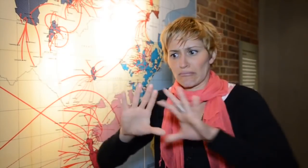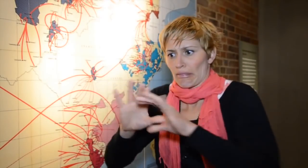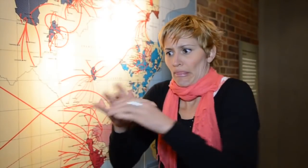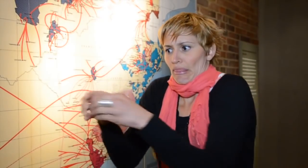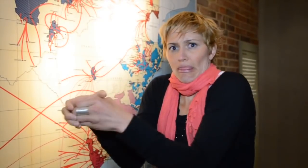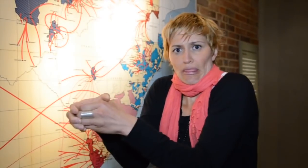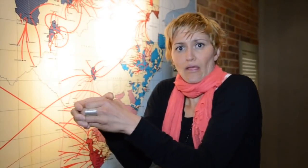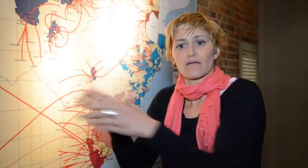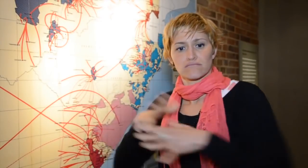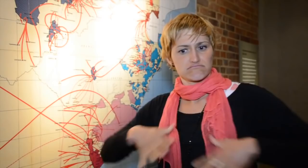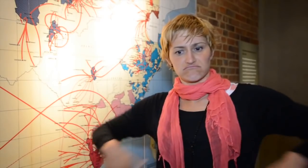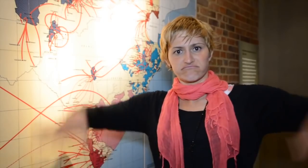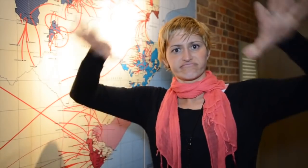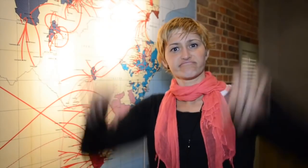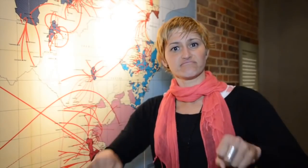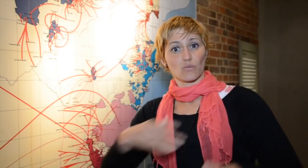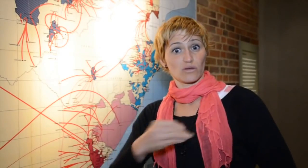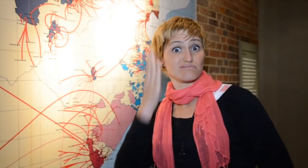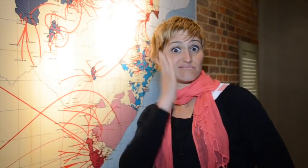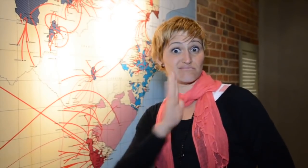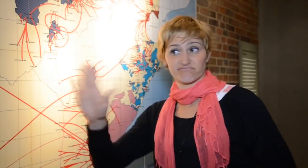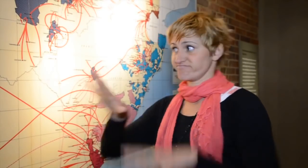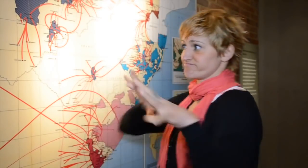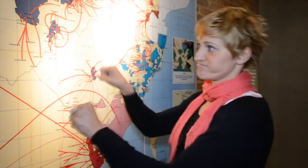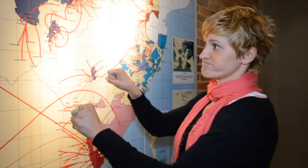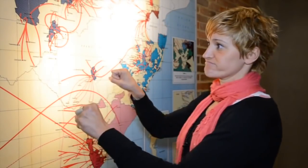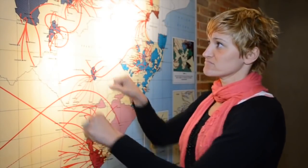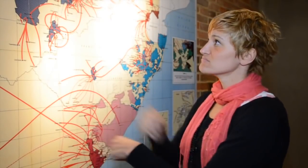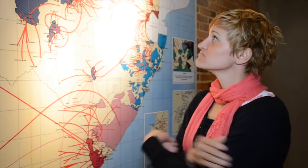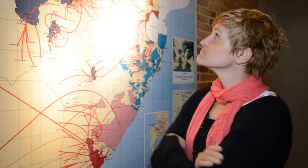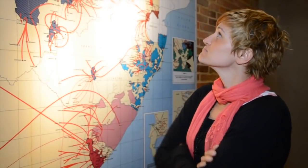themselves (the white people) plenty of land and space.